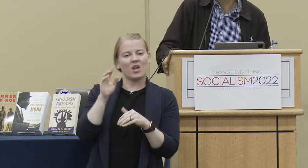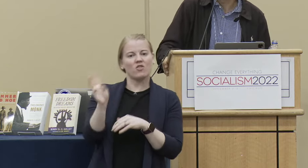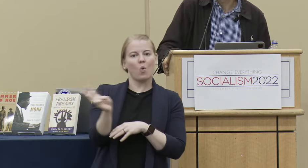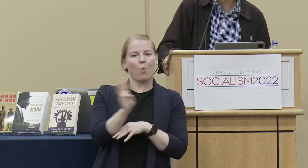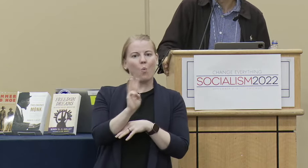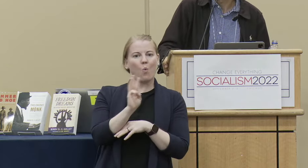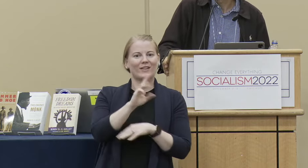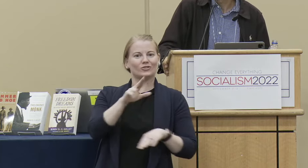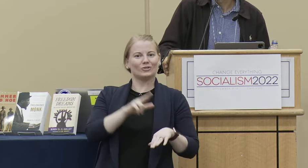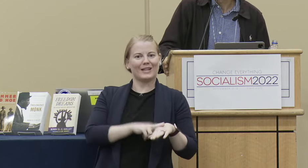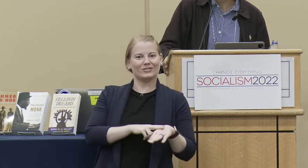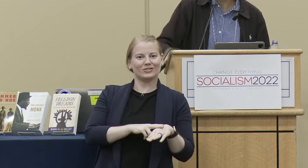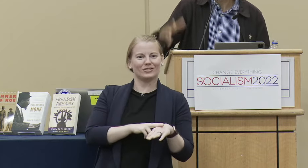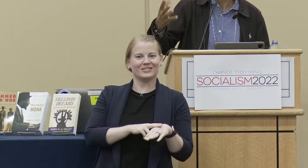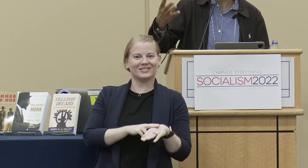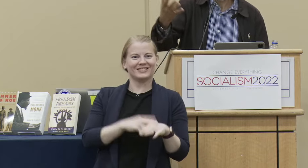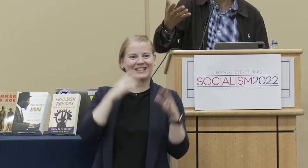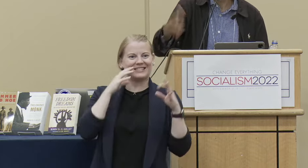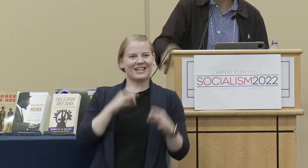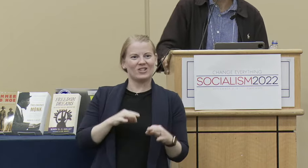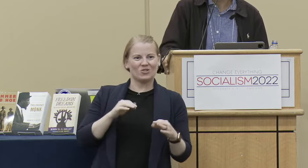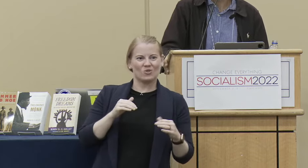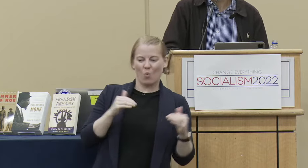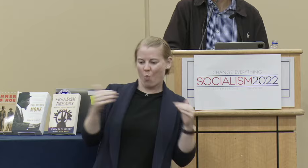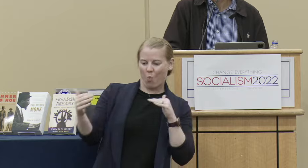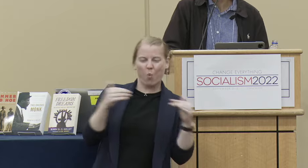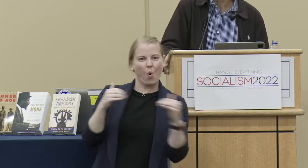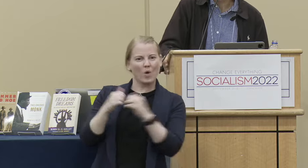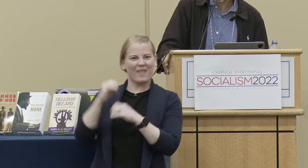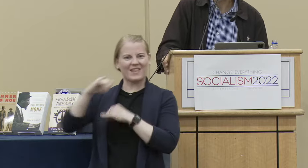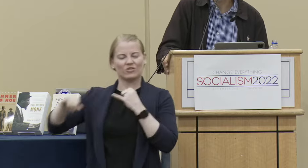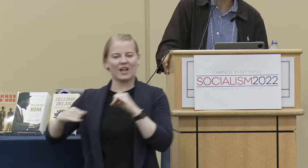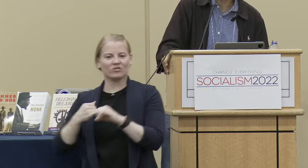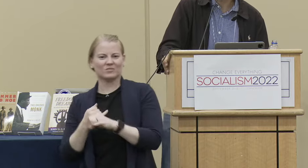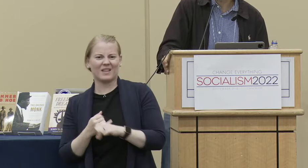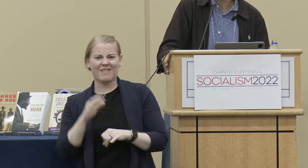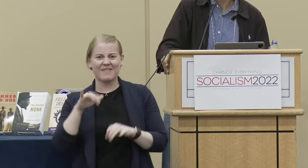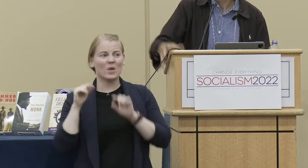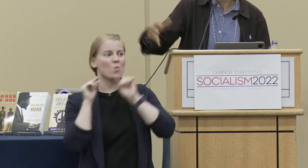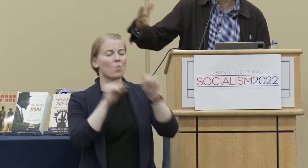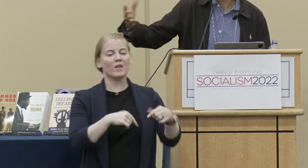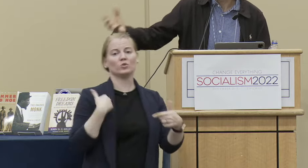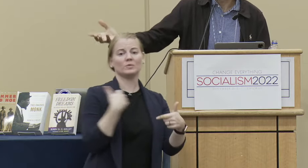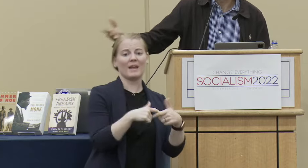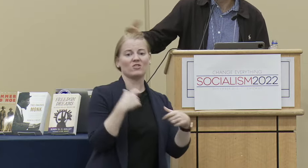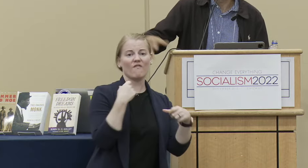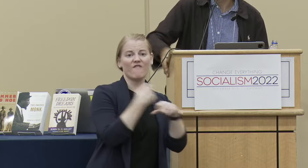internationalism was defeated by the very western capitalist nations declaring war on fascism. Because those cats